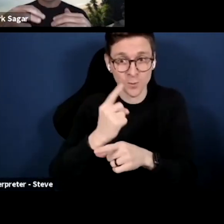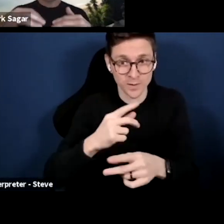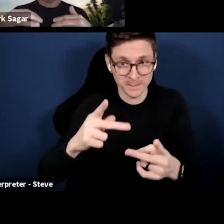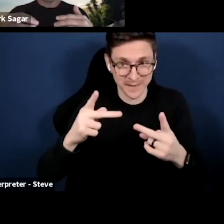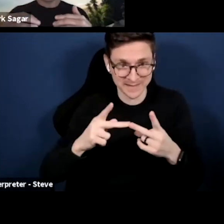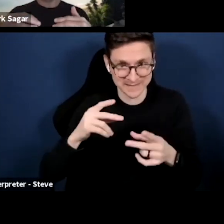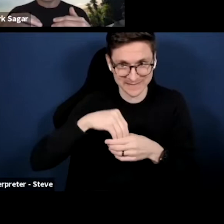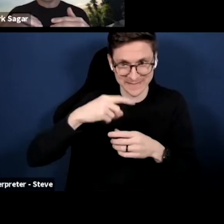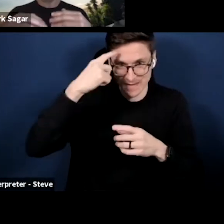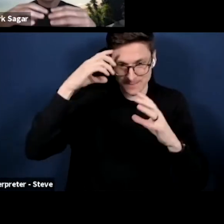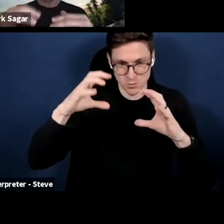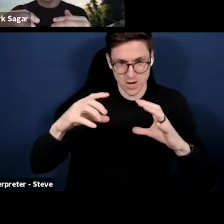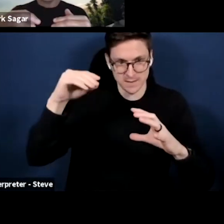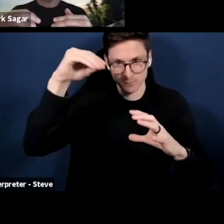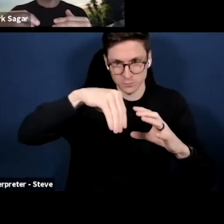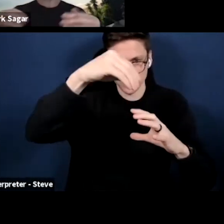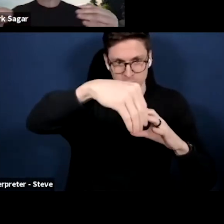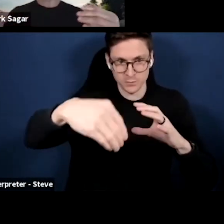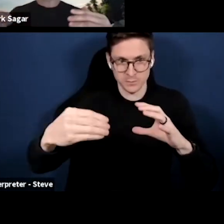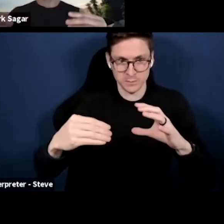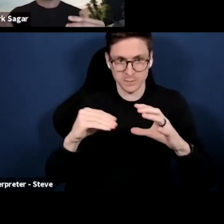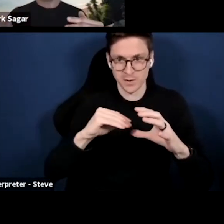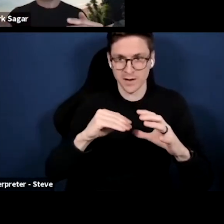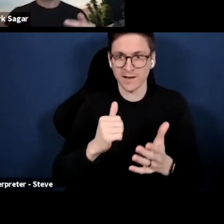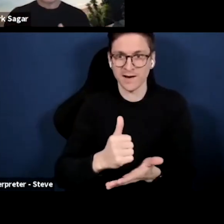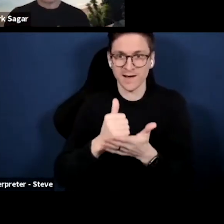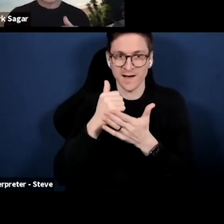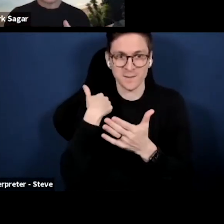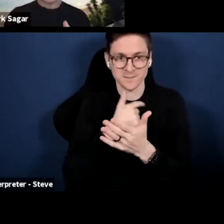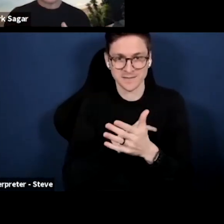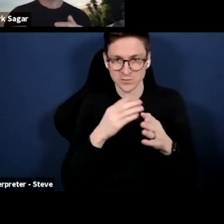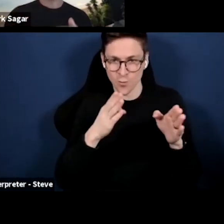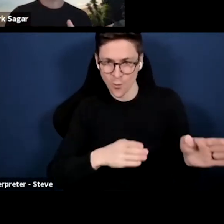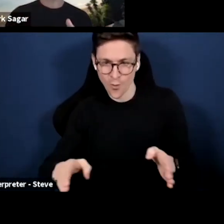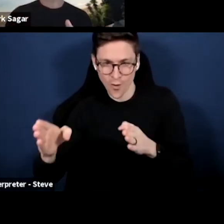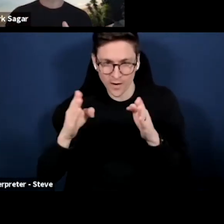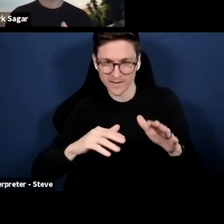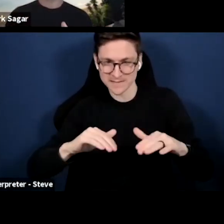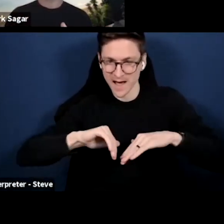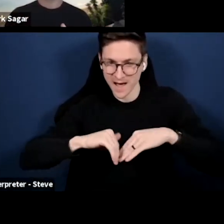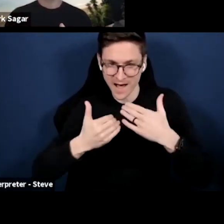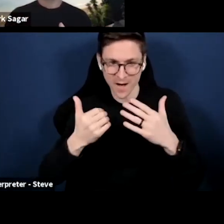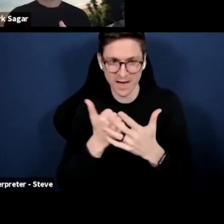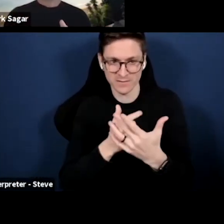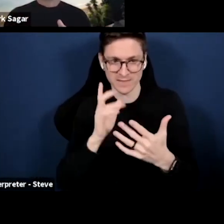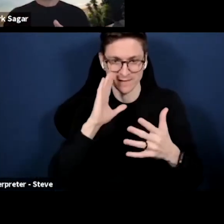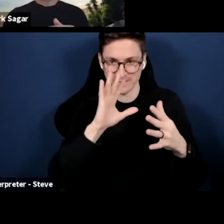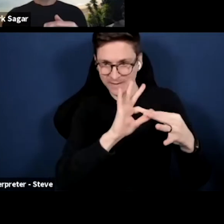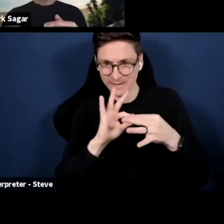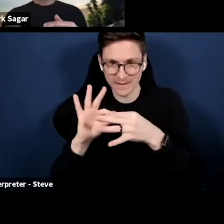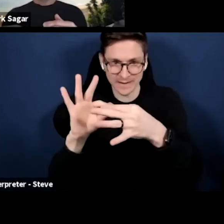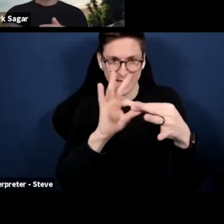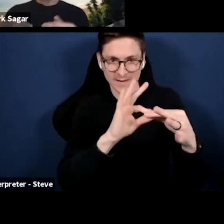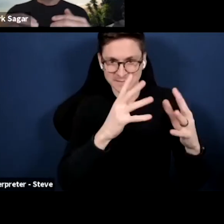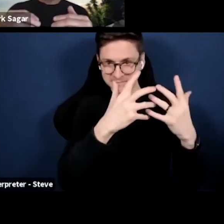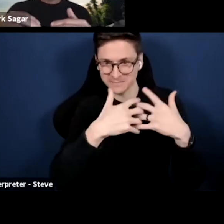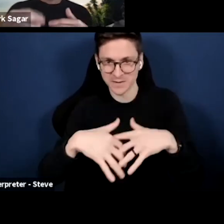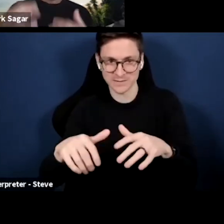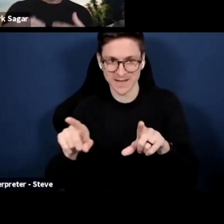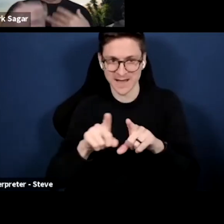organized way to sort of view how these components come together as a collective whole so as we're